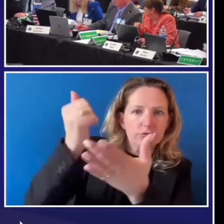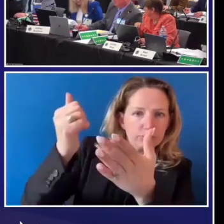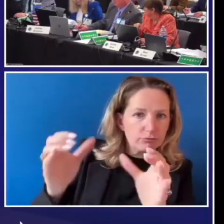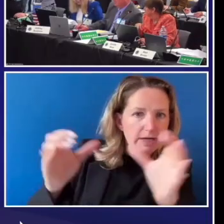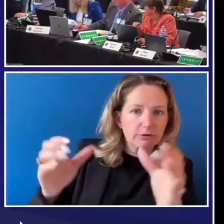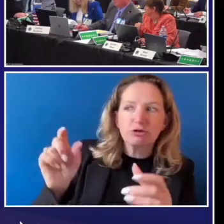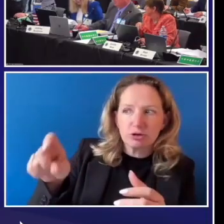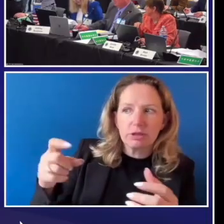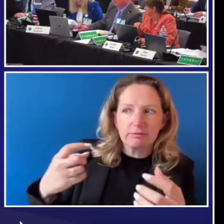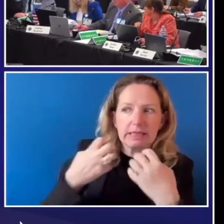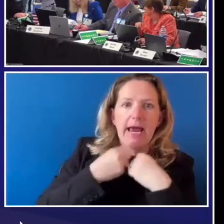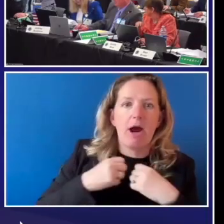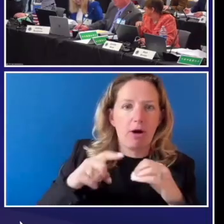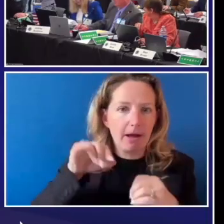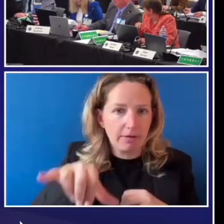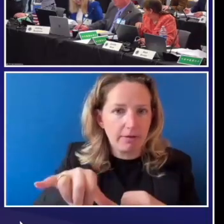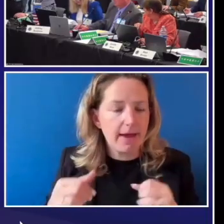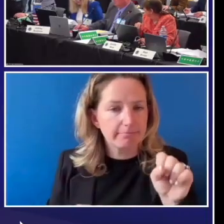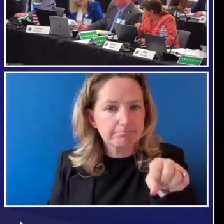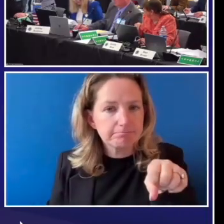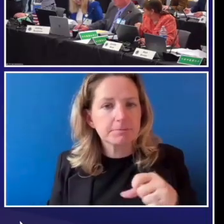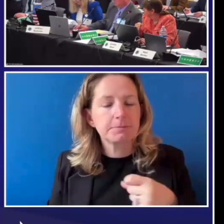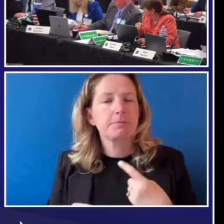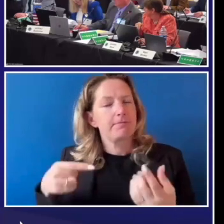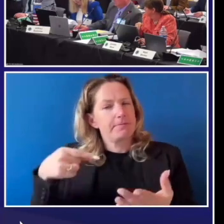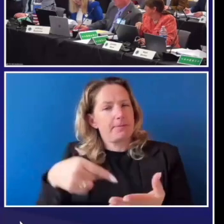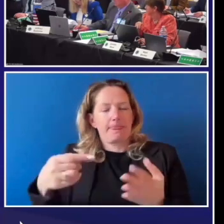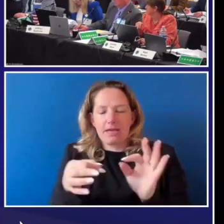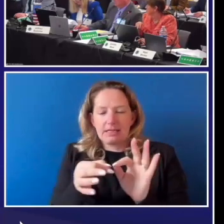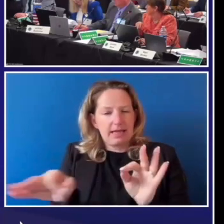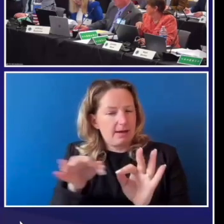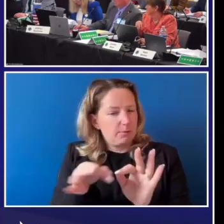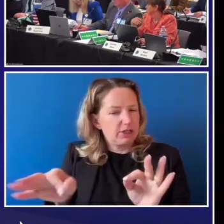language in here is not really clear on that piece. So it's not really a question.